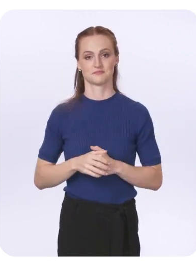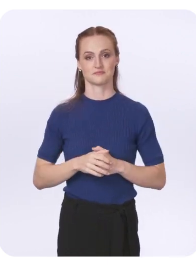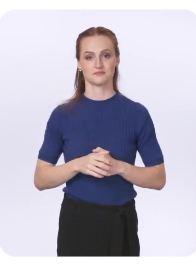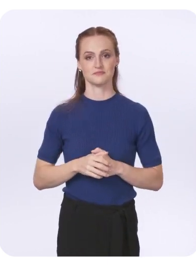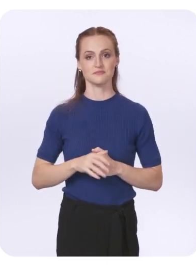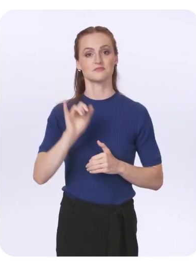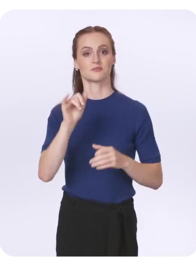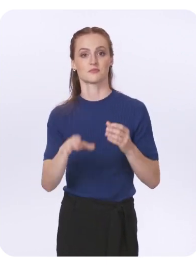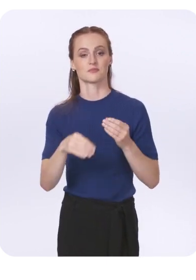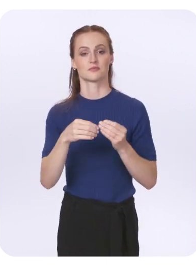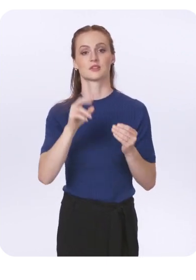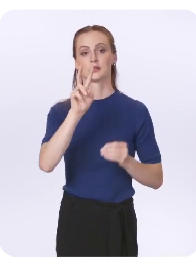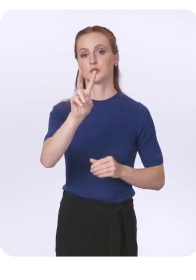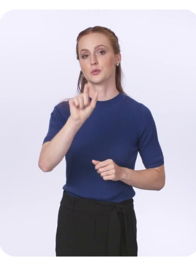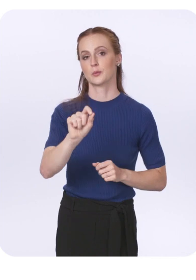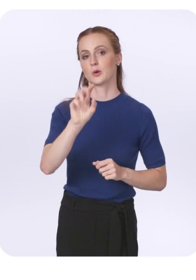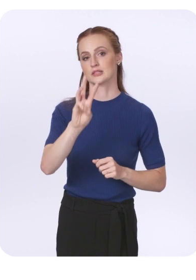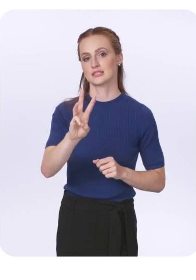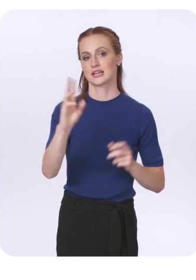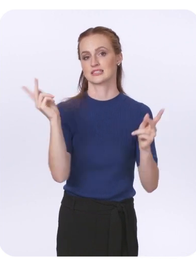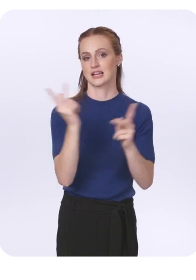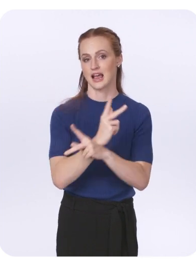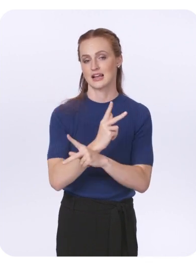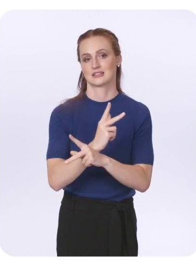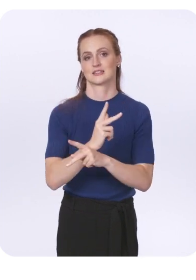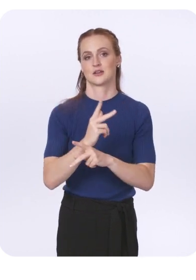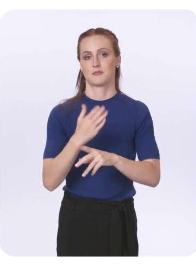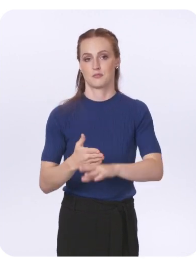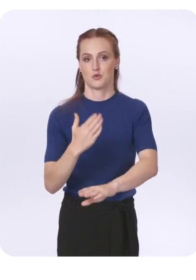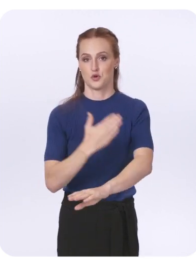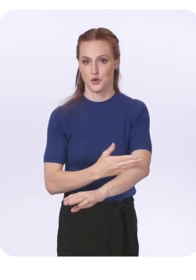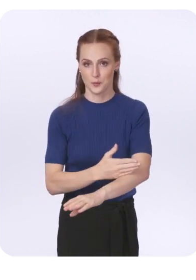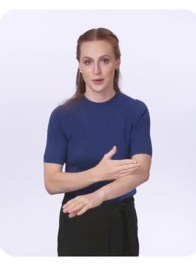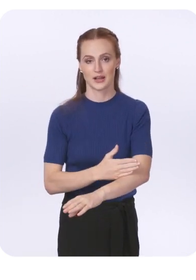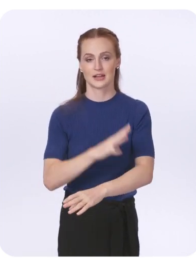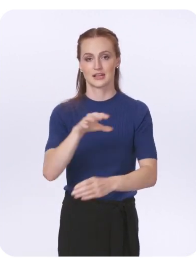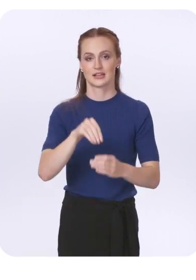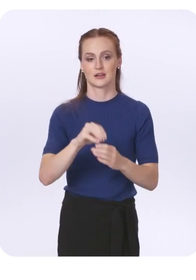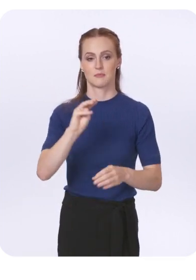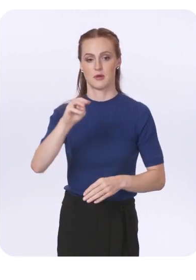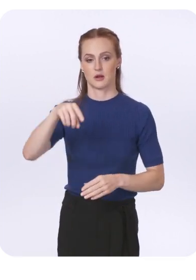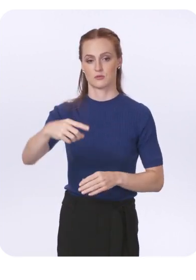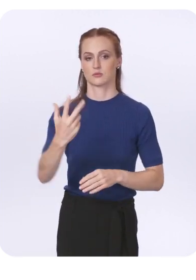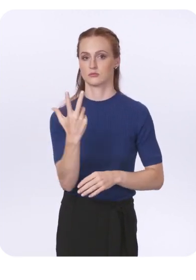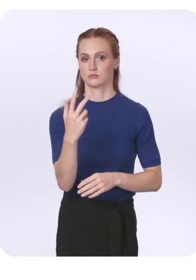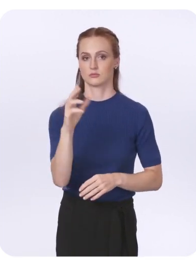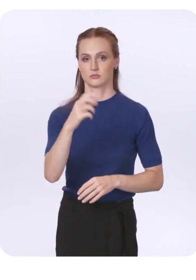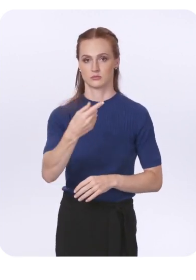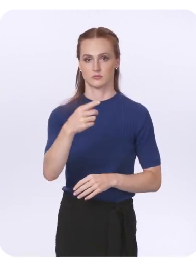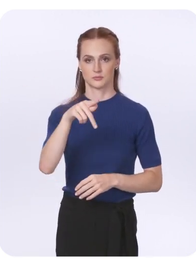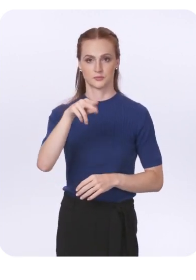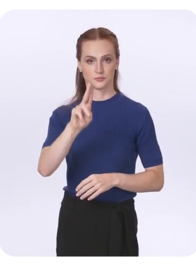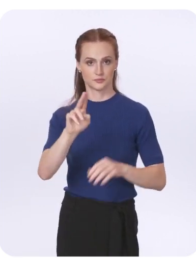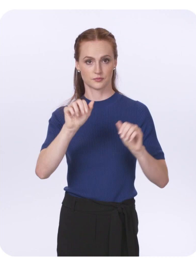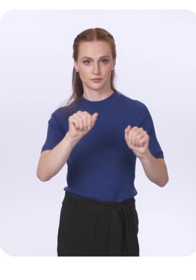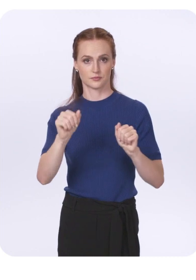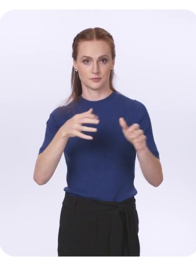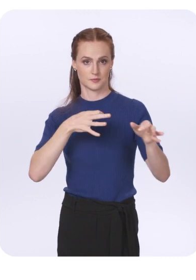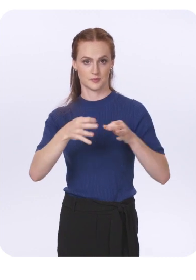But with that additional 2.6x perf improvement in the Quest 3 GPU capabilities outlined here,